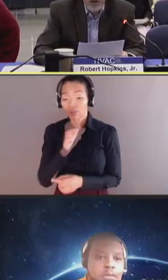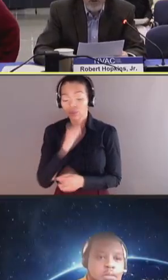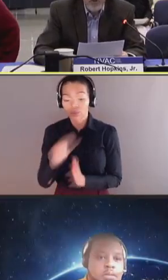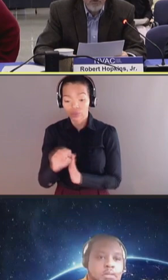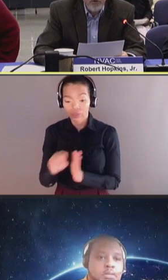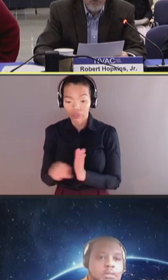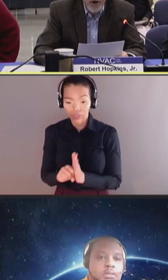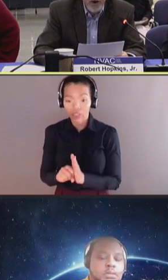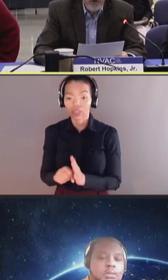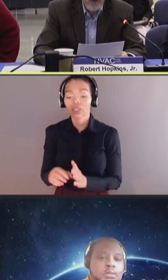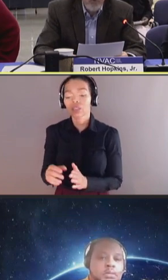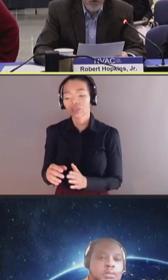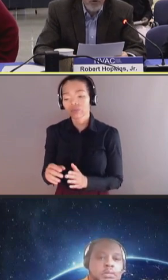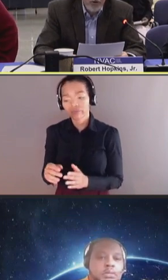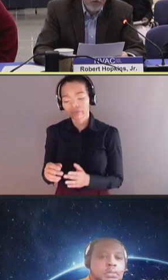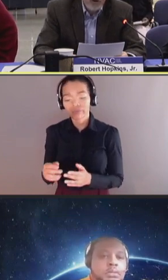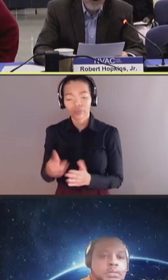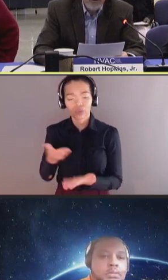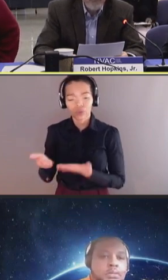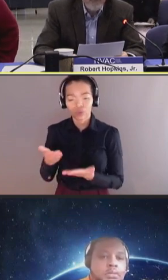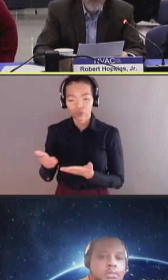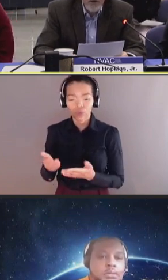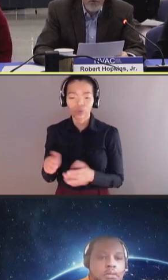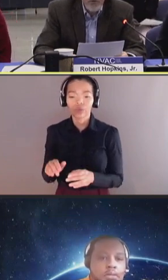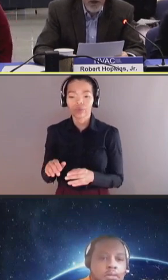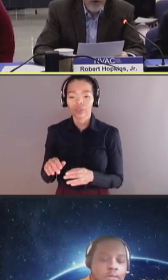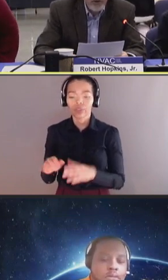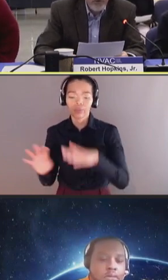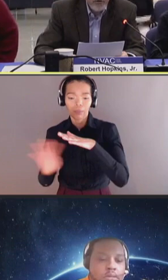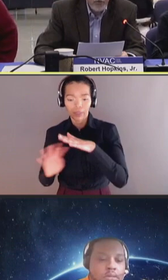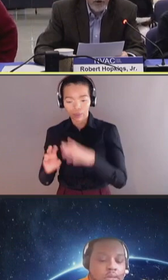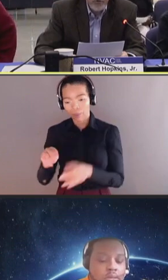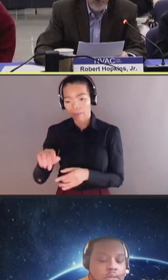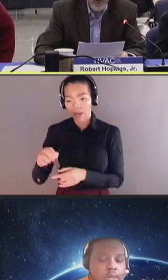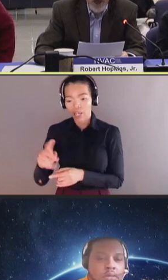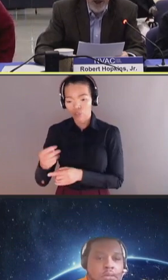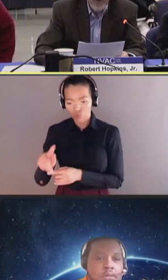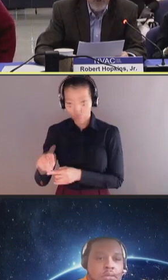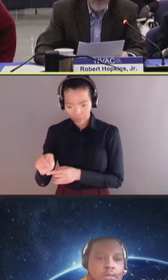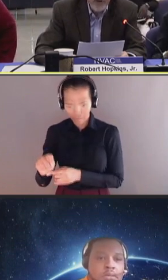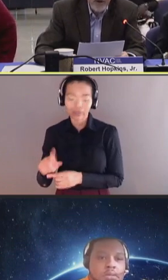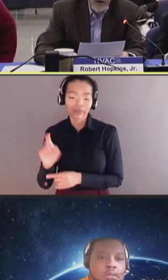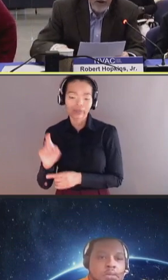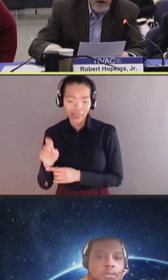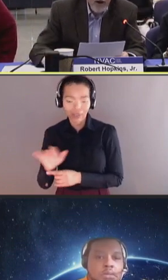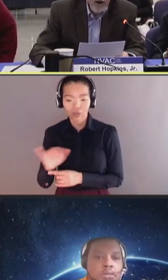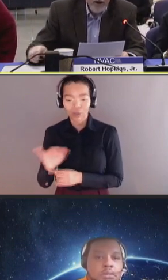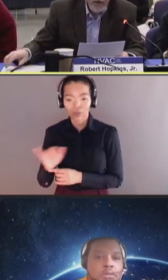and serves migrant and border communities with advocacy, research, and action. And then Sam